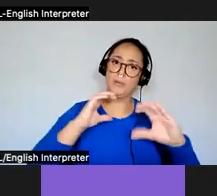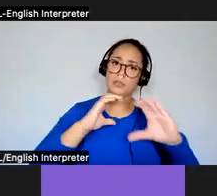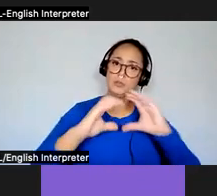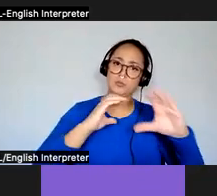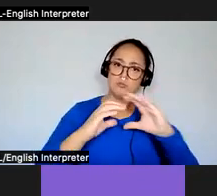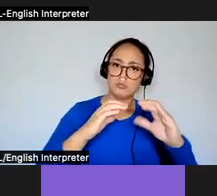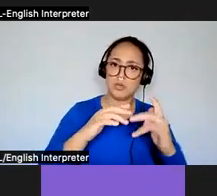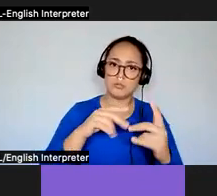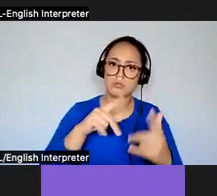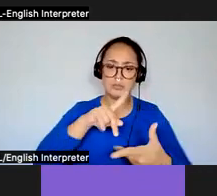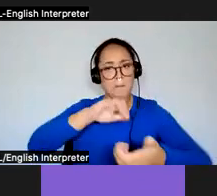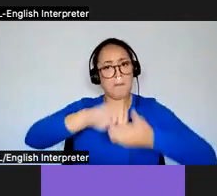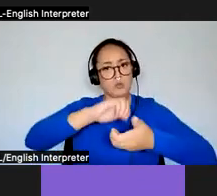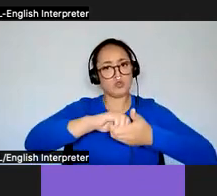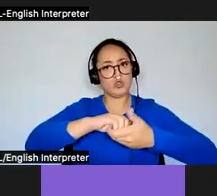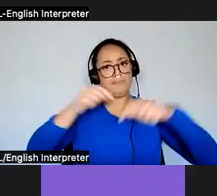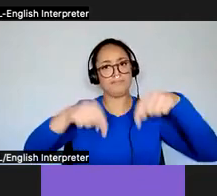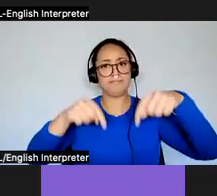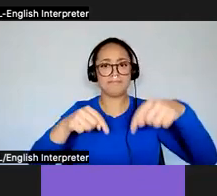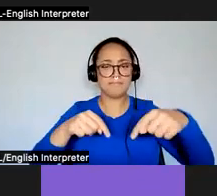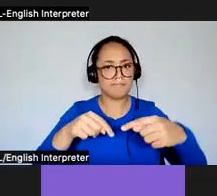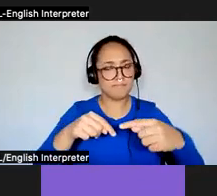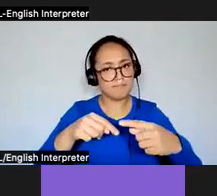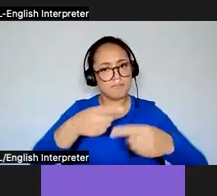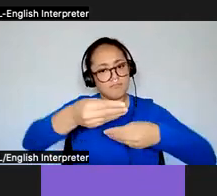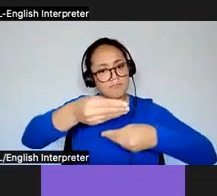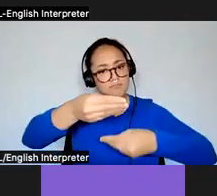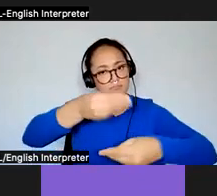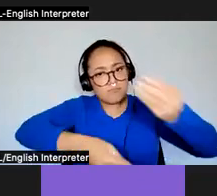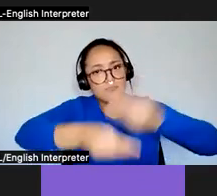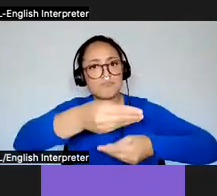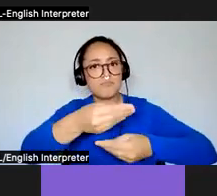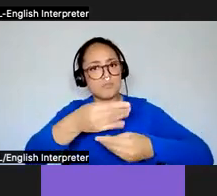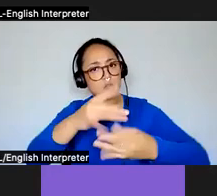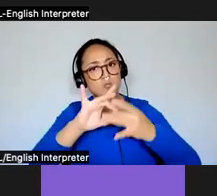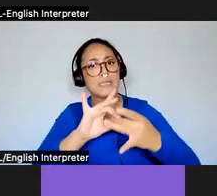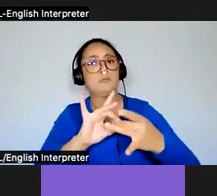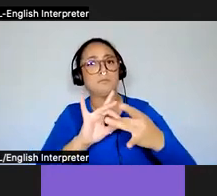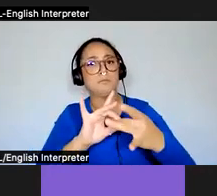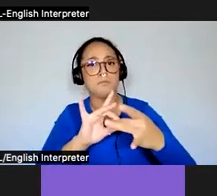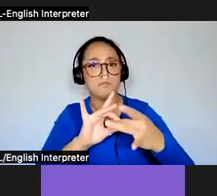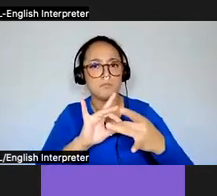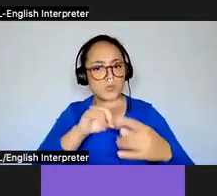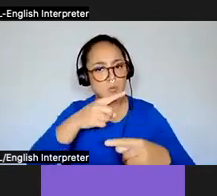It's really a like a reciprocal relationship, and that we're trying to work together to